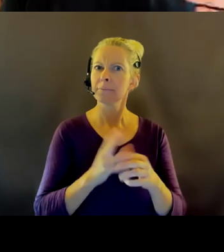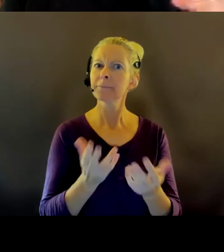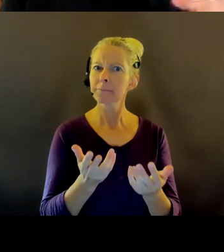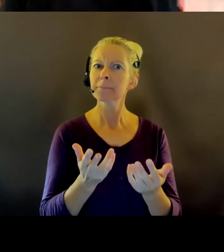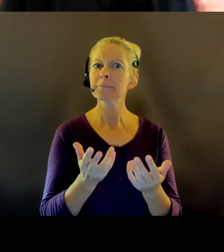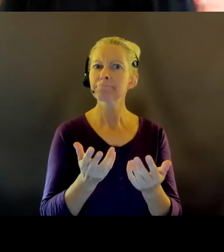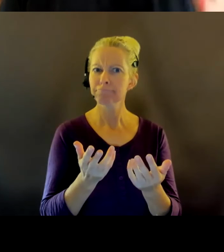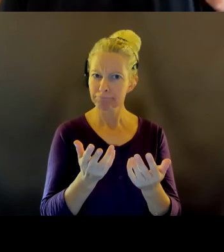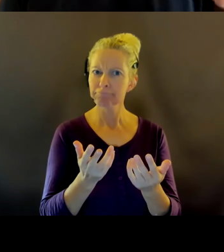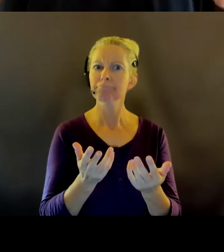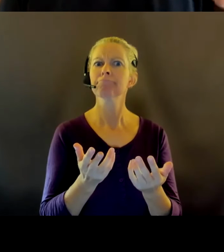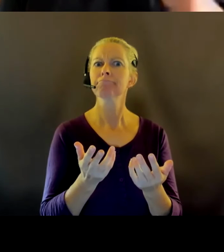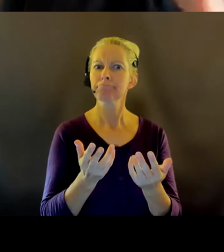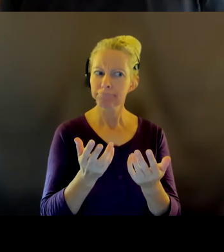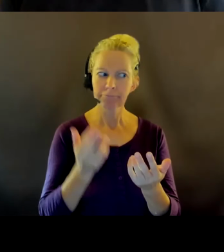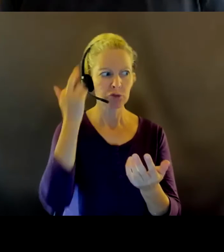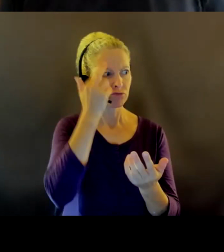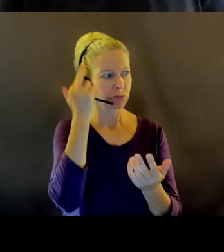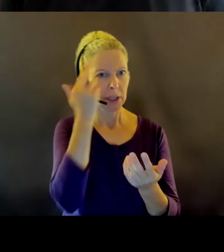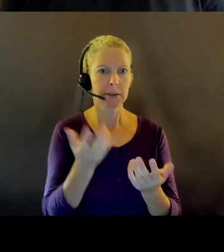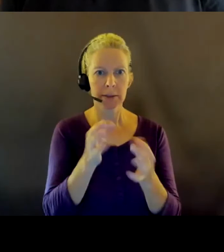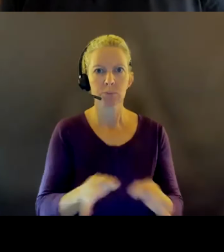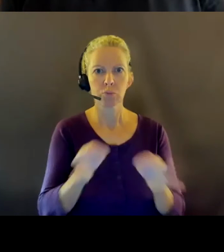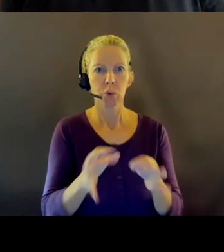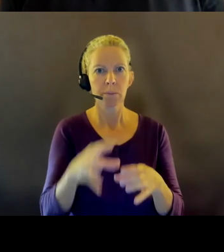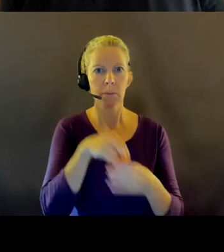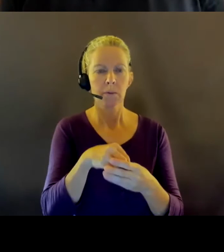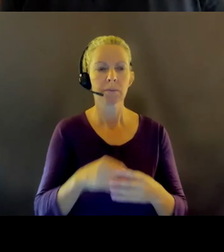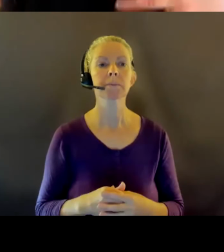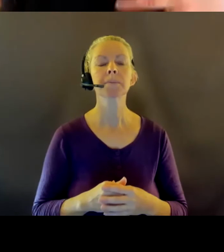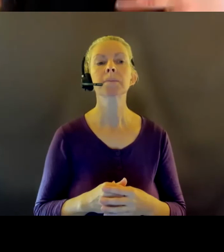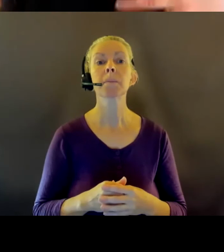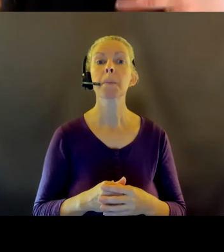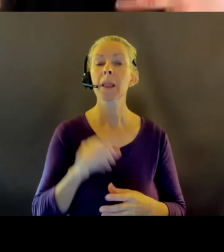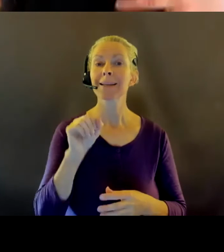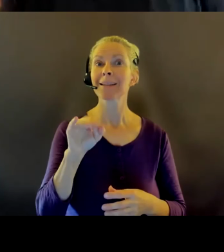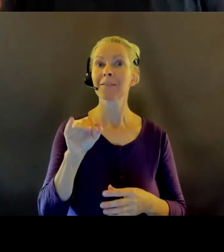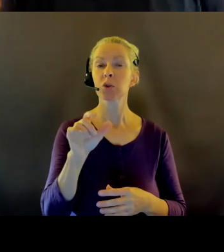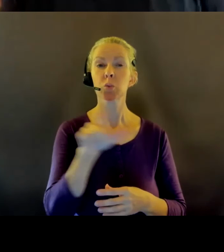Maybe not to the exact same ratio but it's fair to say if we have 27% of the population